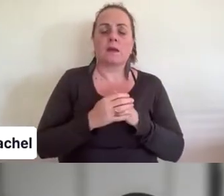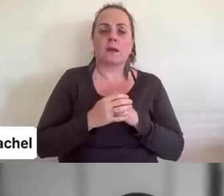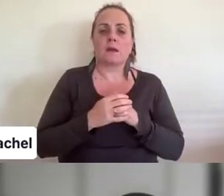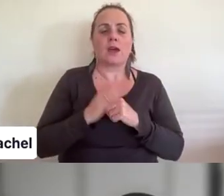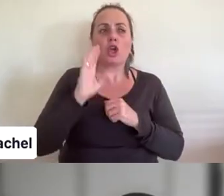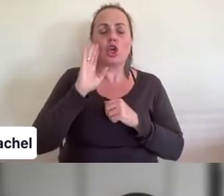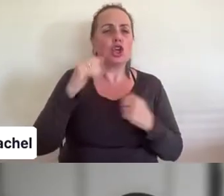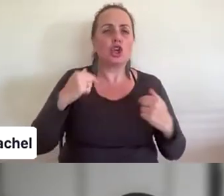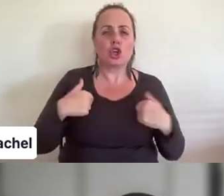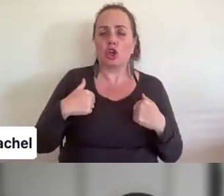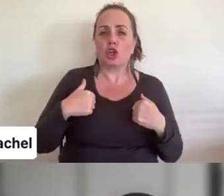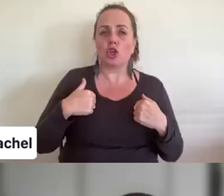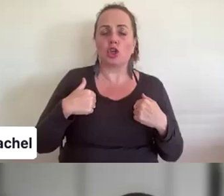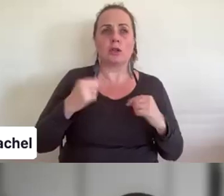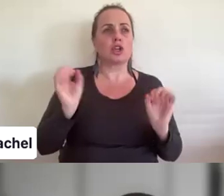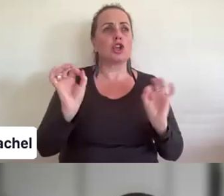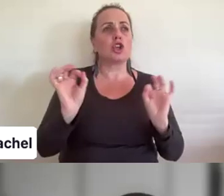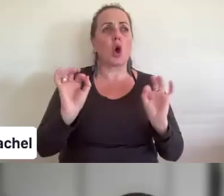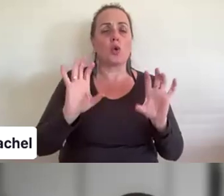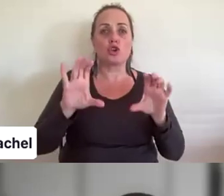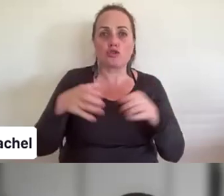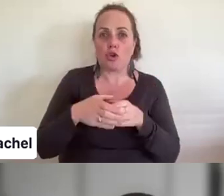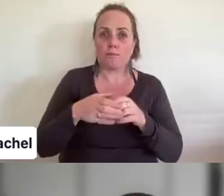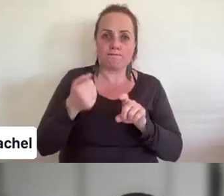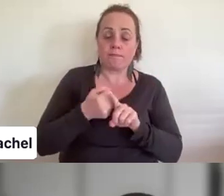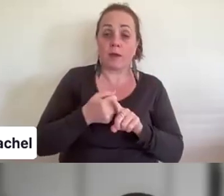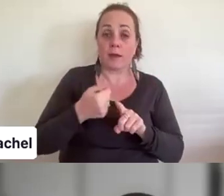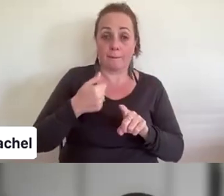there doesn't appear to be any kind of groups. I'm part of, believe it or not,